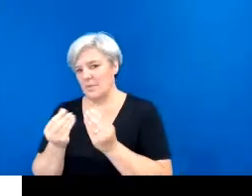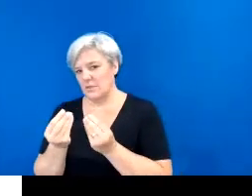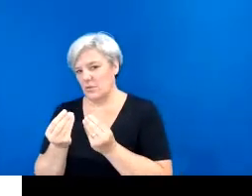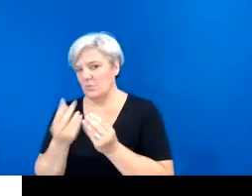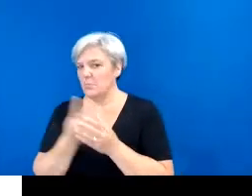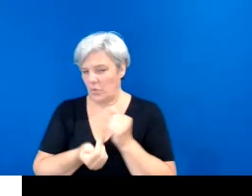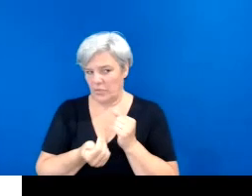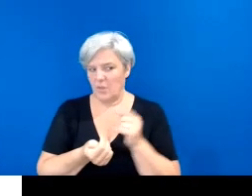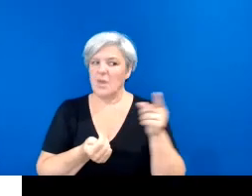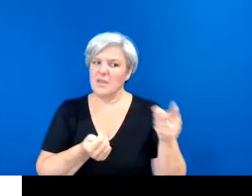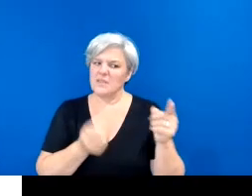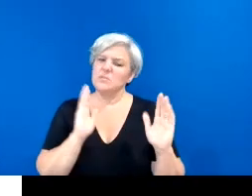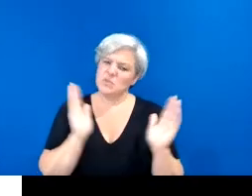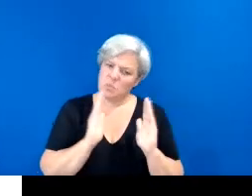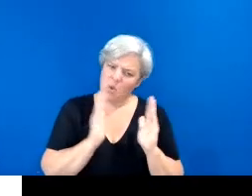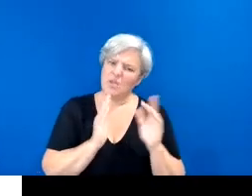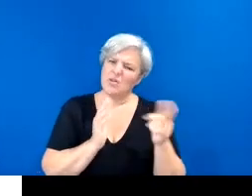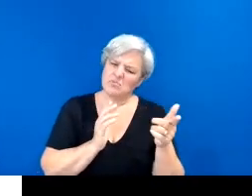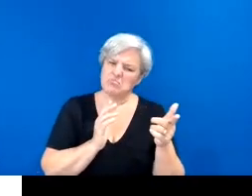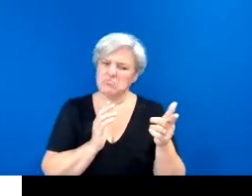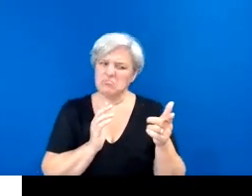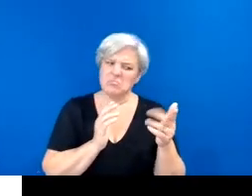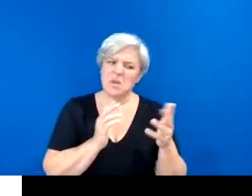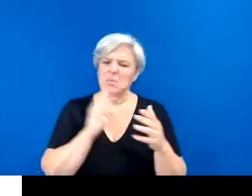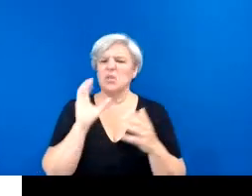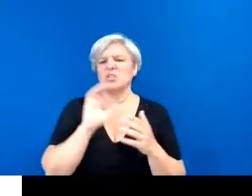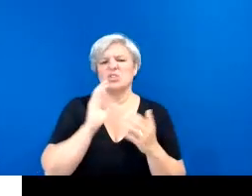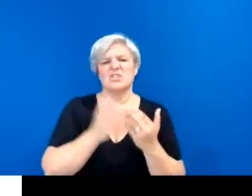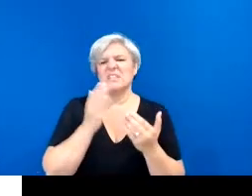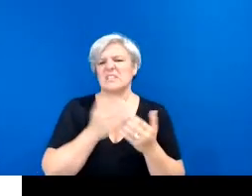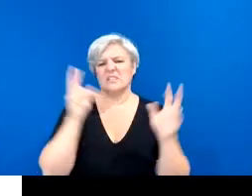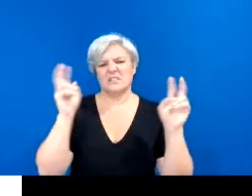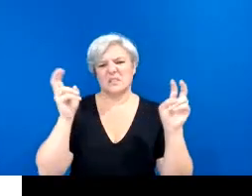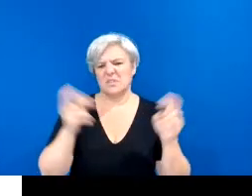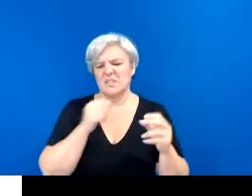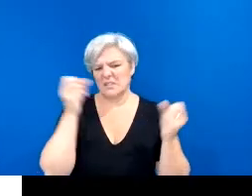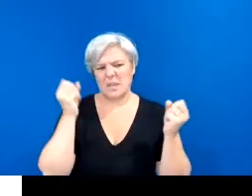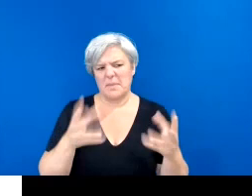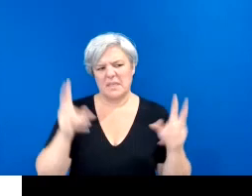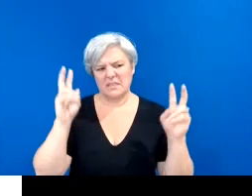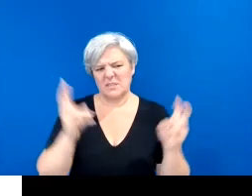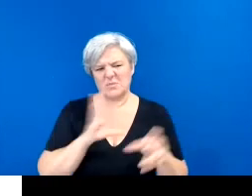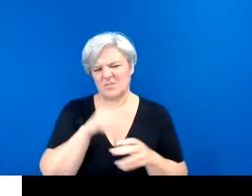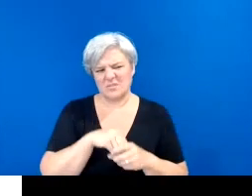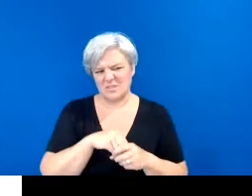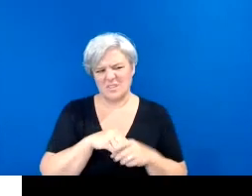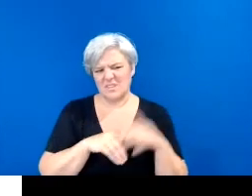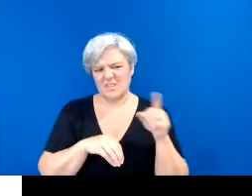it is a little bit smaller, but you can search really easily by subject. There's not too many subjects included. Open Oregon.